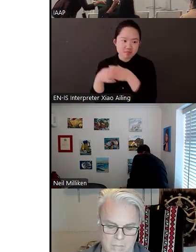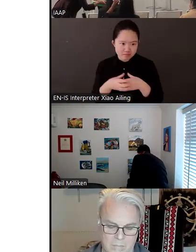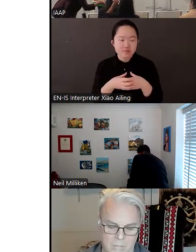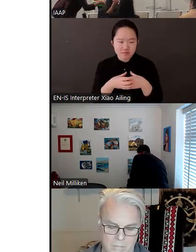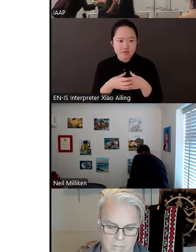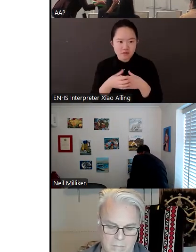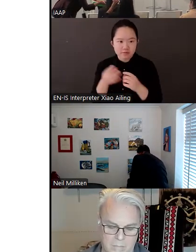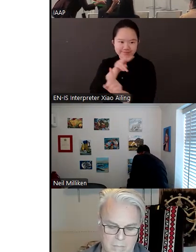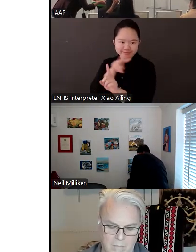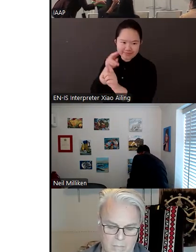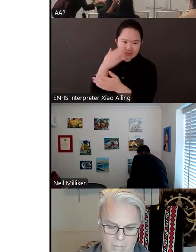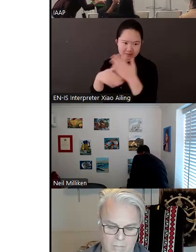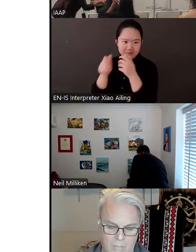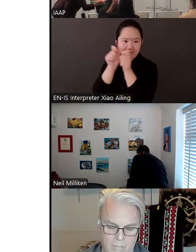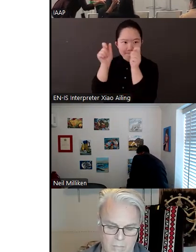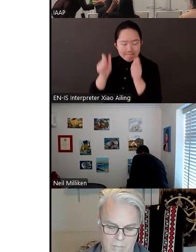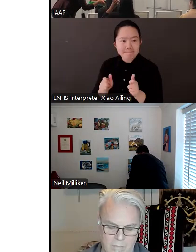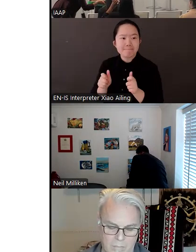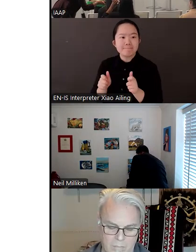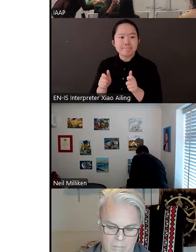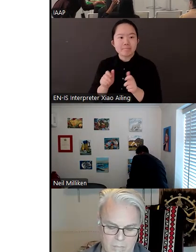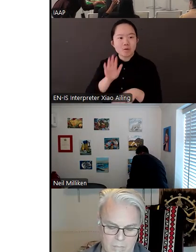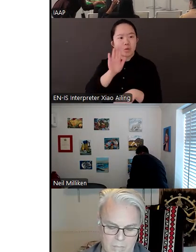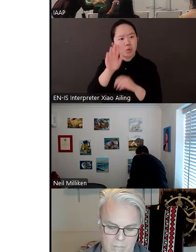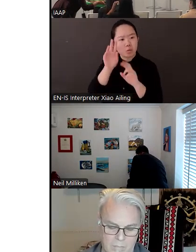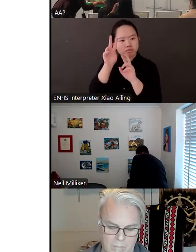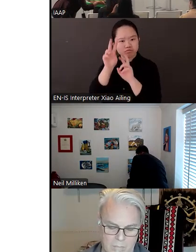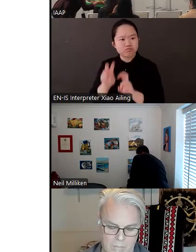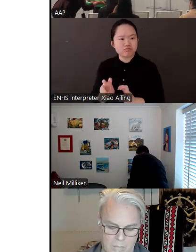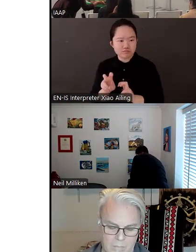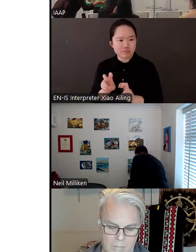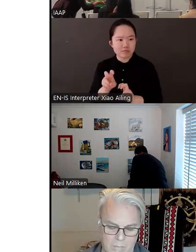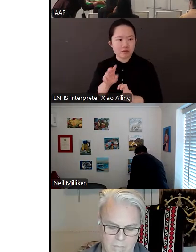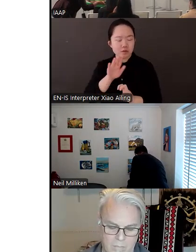study, with the outcomes, did you notice or did you observe